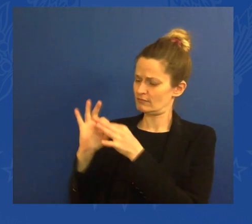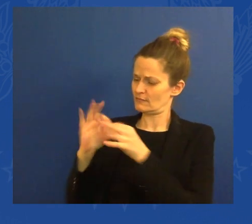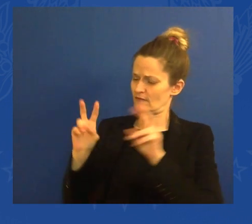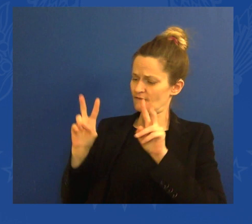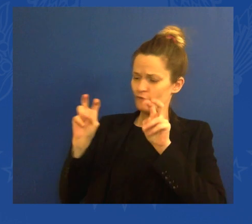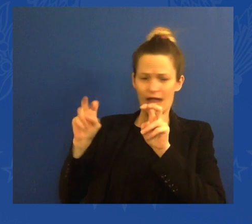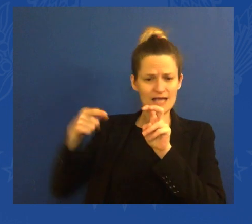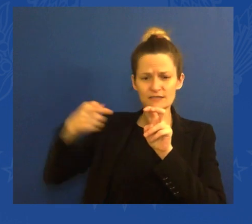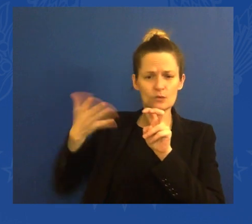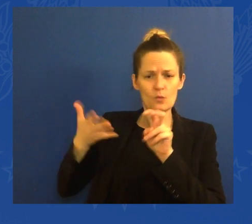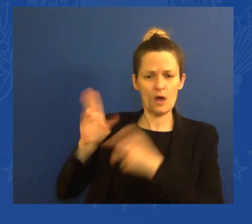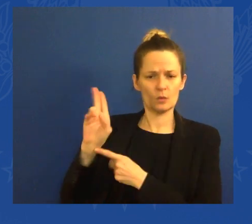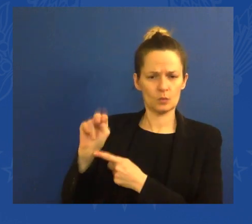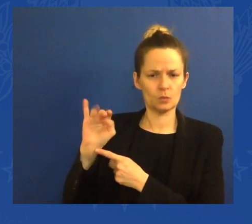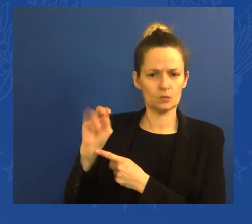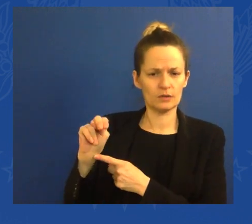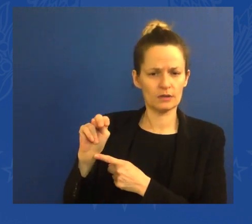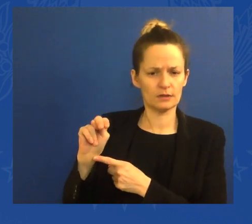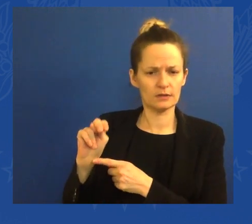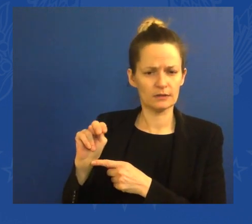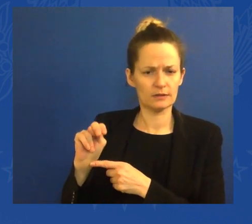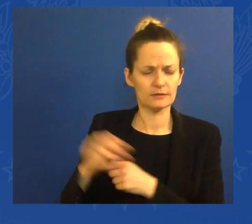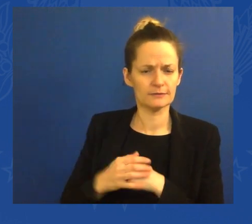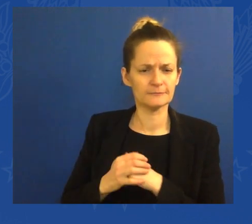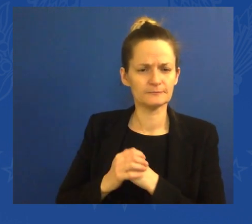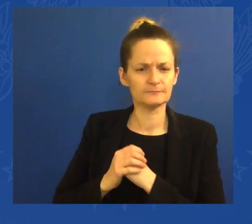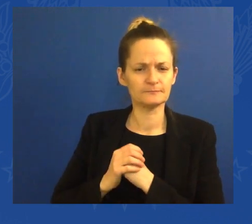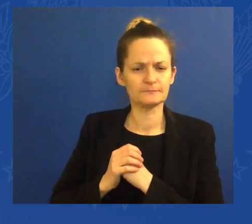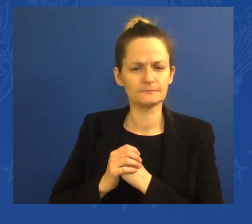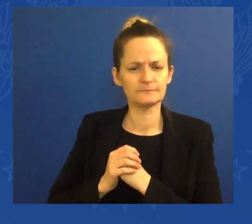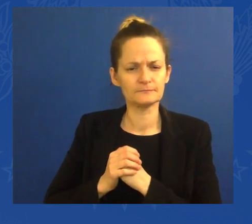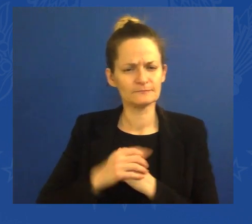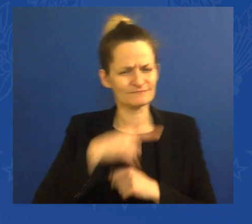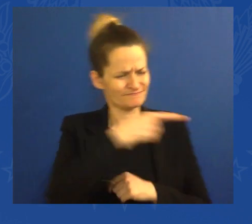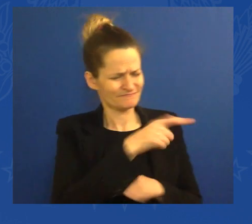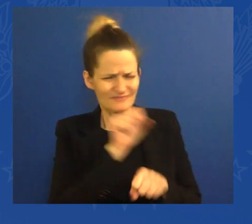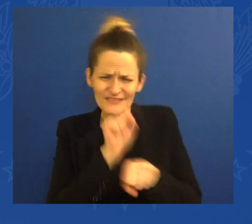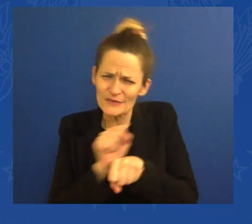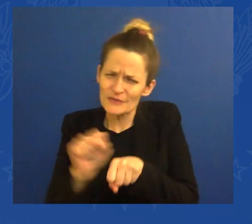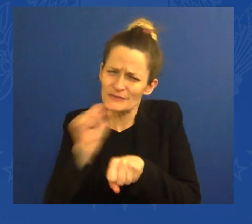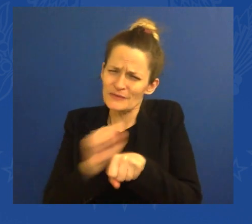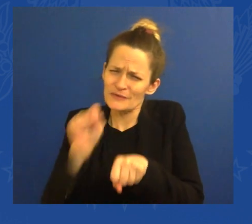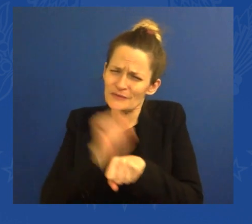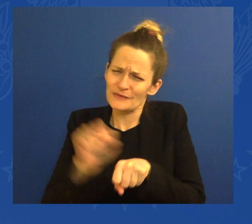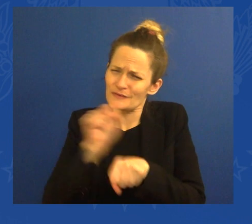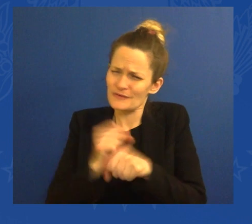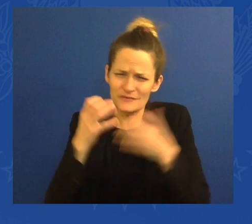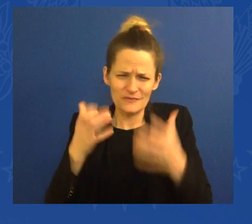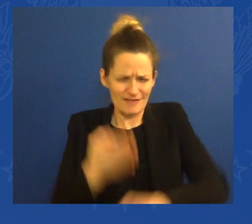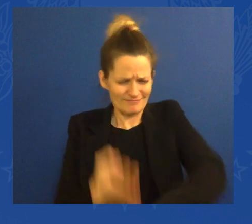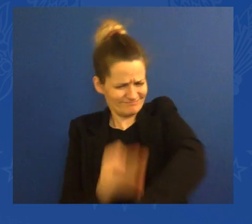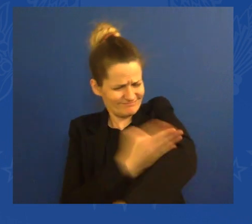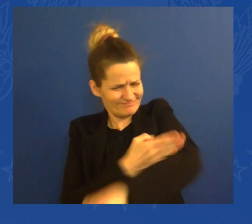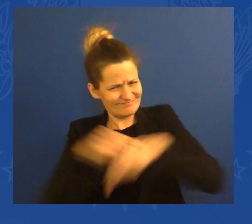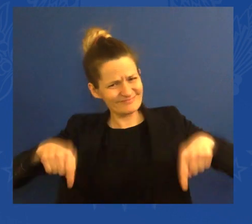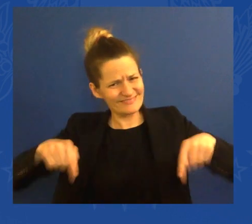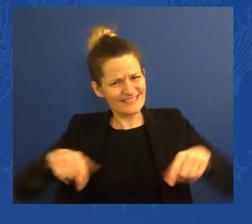He's worked hard to help make this area a better place to live, and we're happy to have him with us today. Gordon Smith.